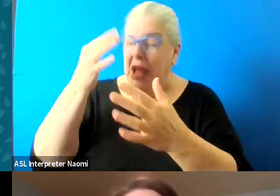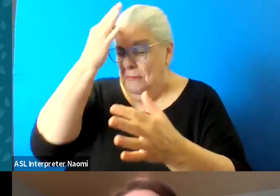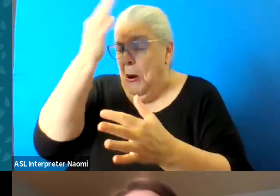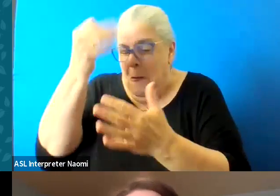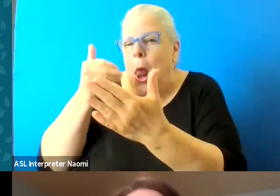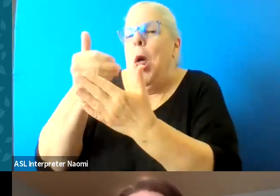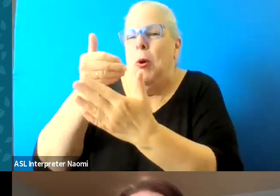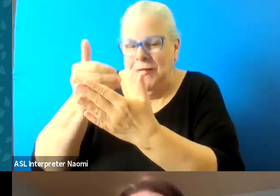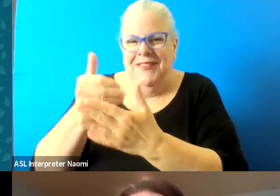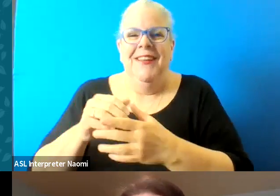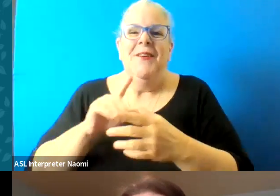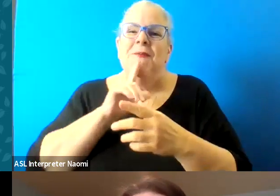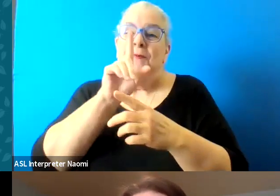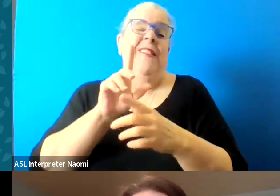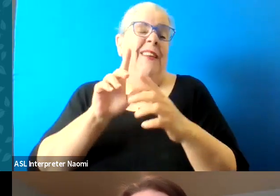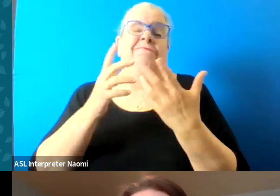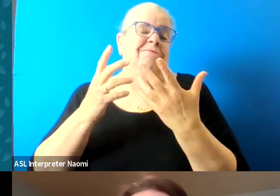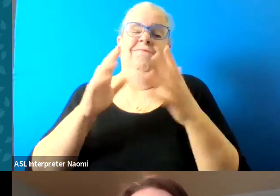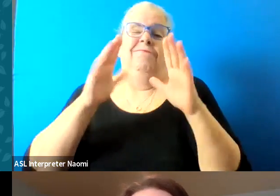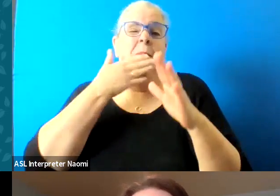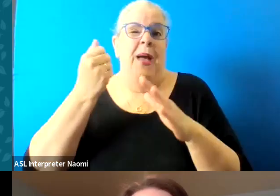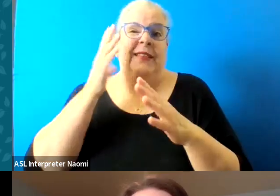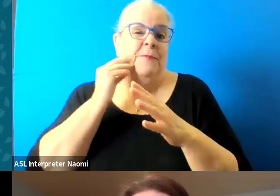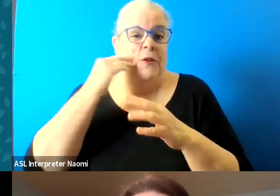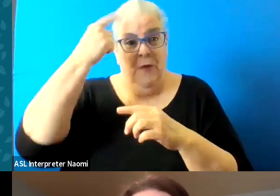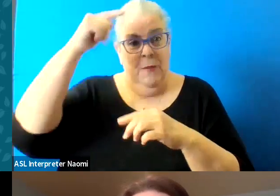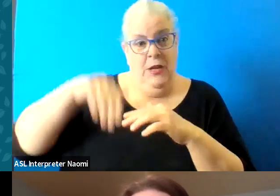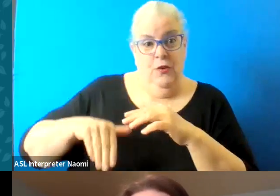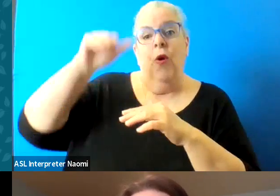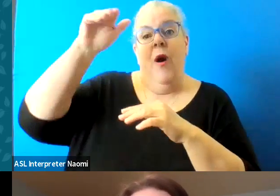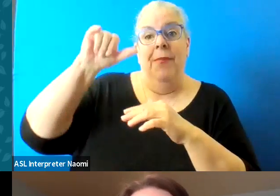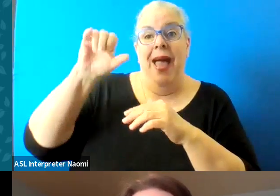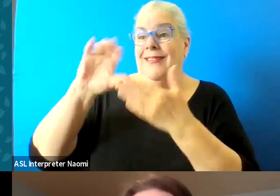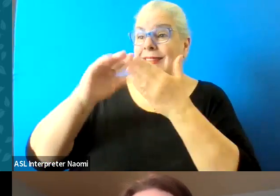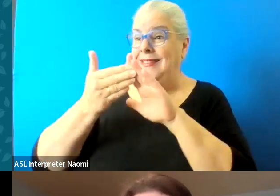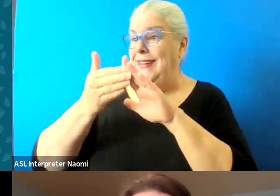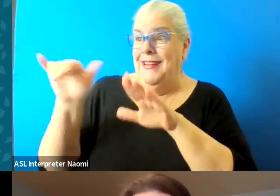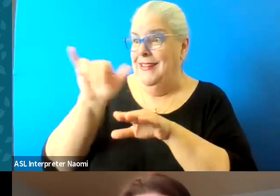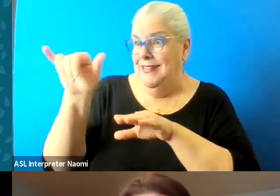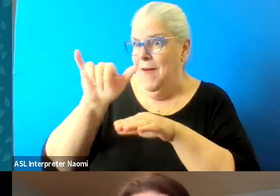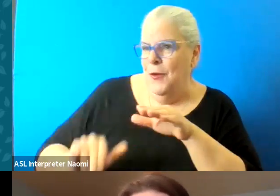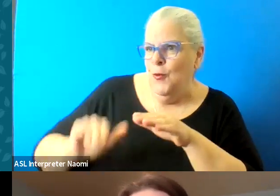which has been absolutely phenomenal for me to grow up as the city has grown has been a really exciting journey.